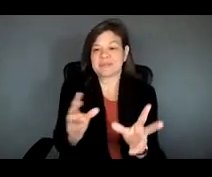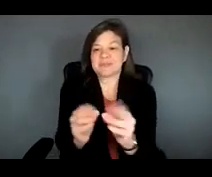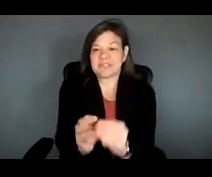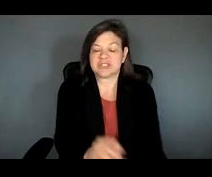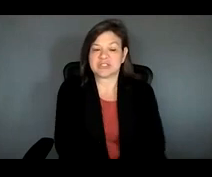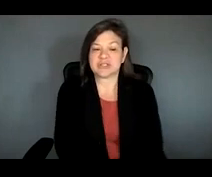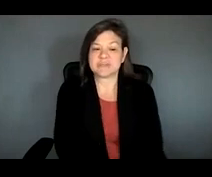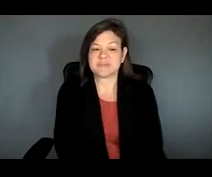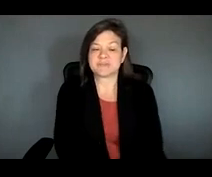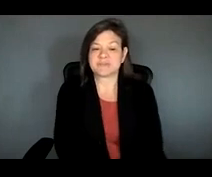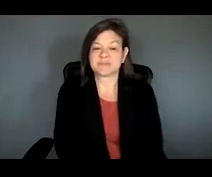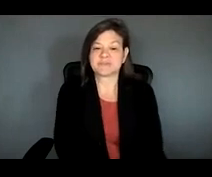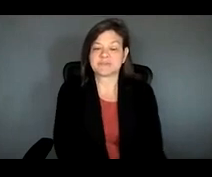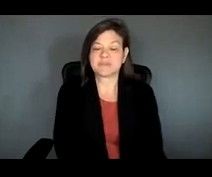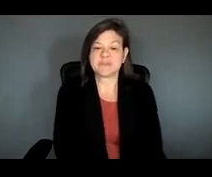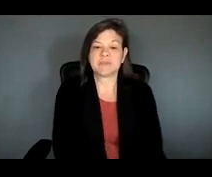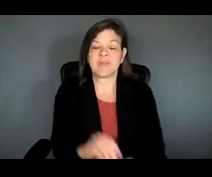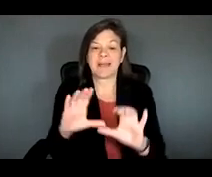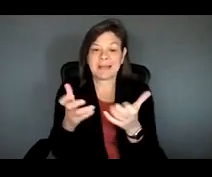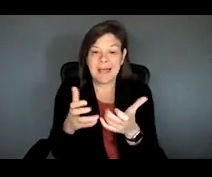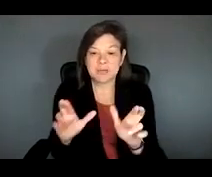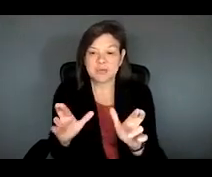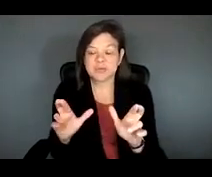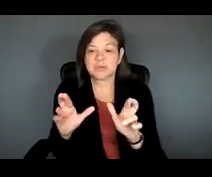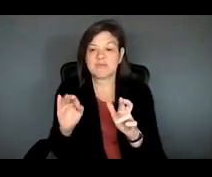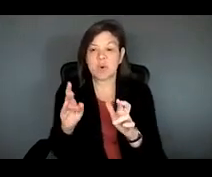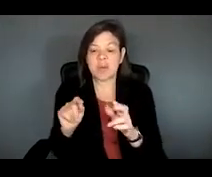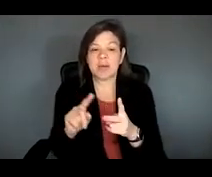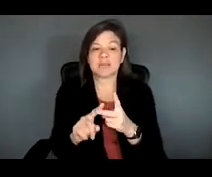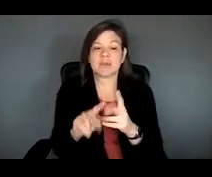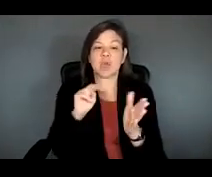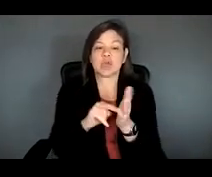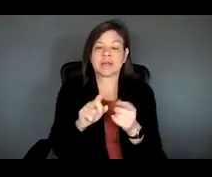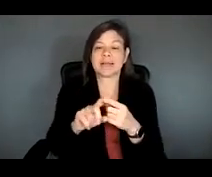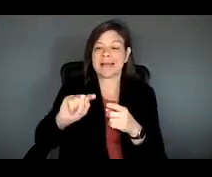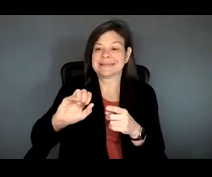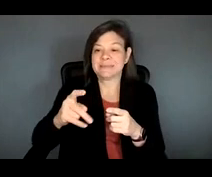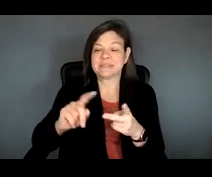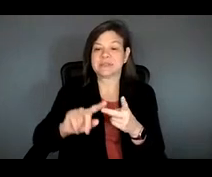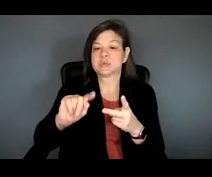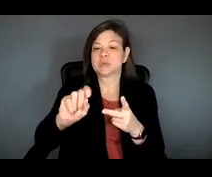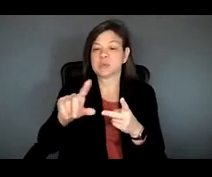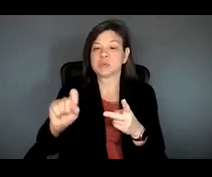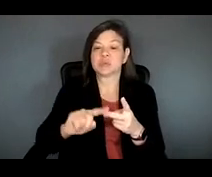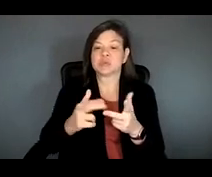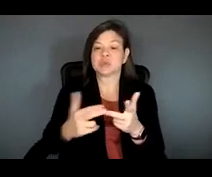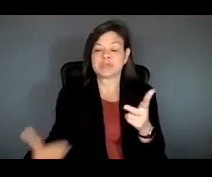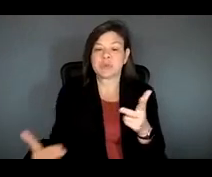So the classroom format is looking at practical tips, tools, resources that attendees